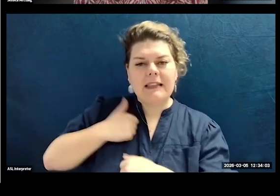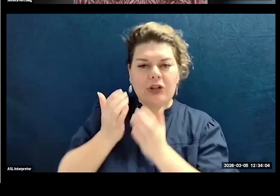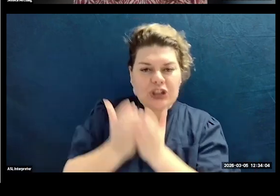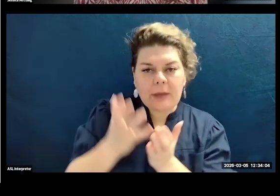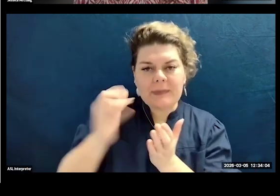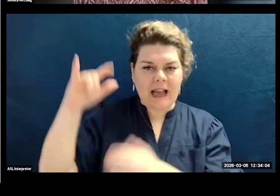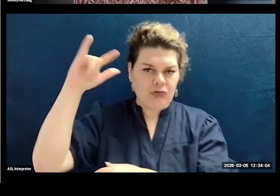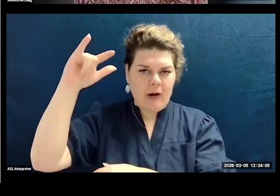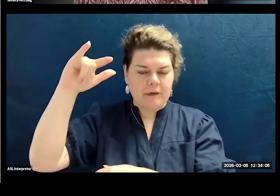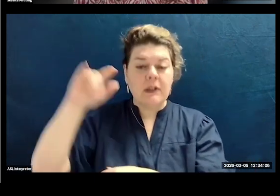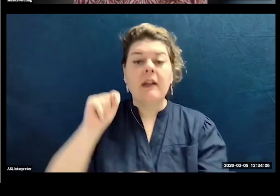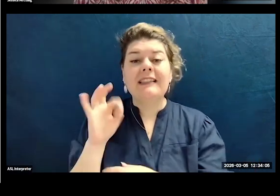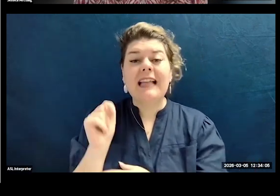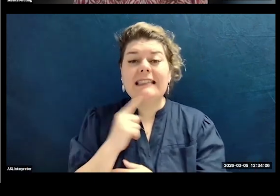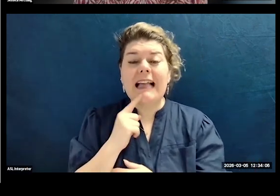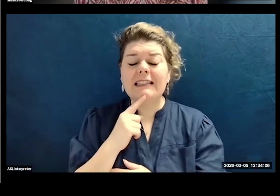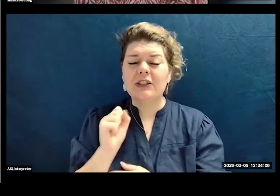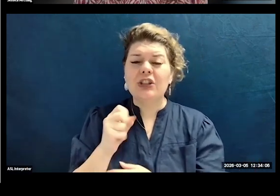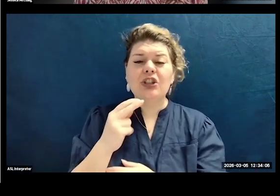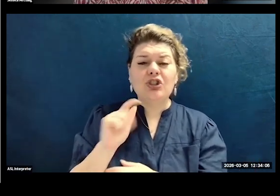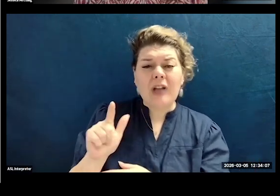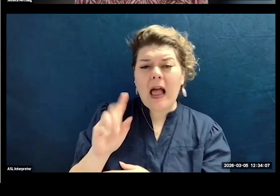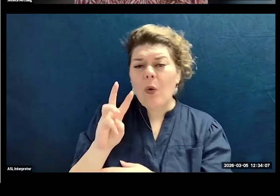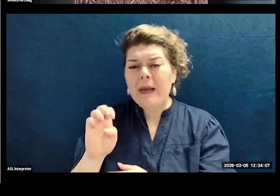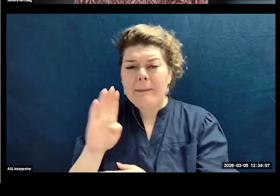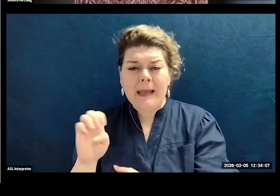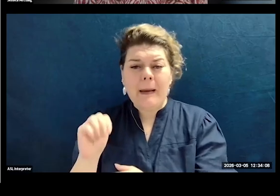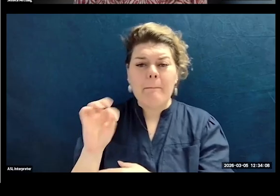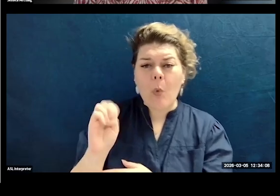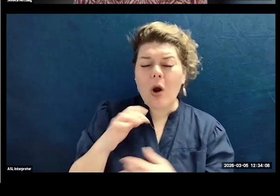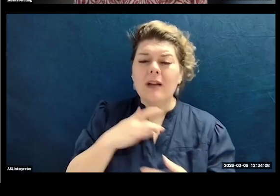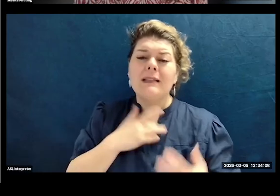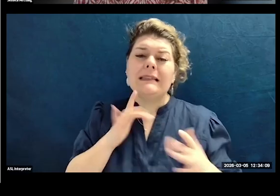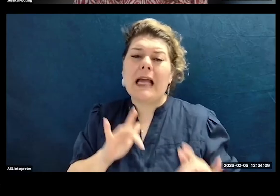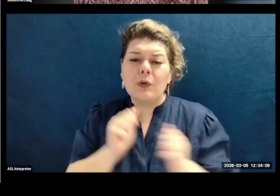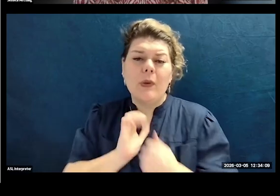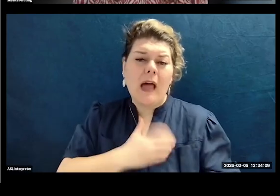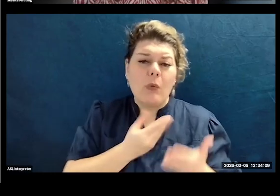Text reads, "Shall we be more tender with our dollars than with the lives of our sons.